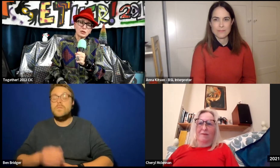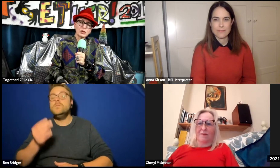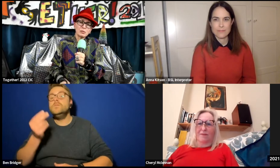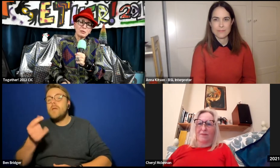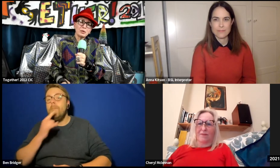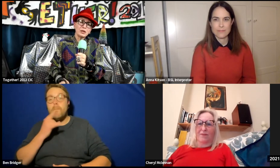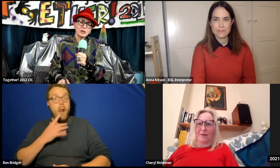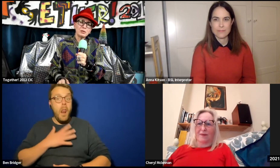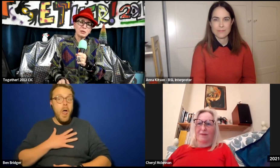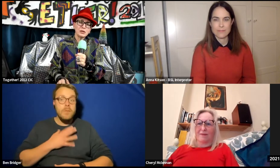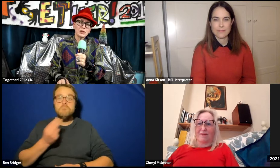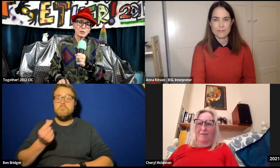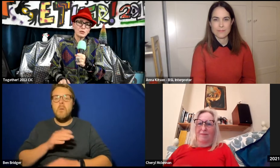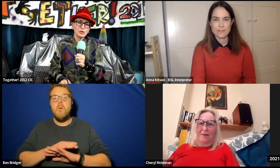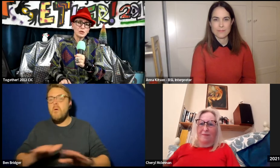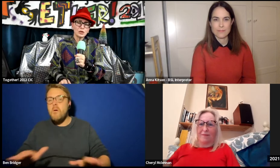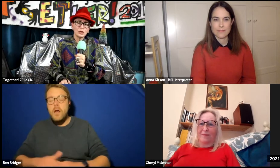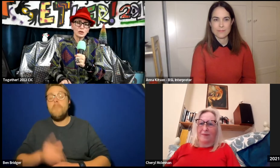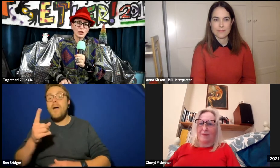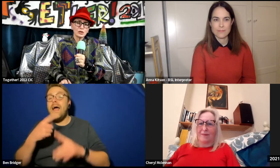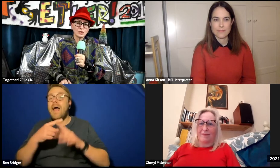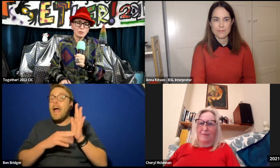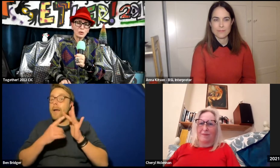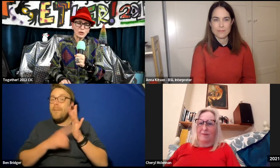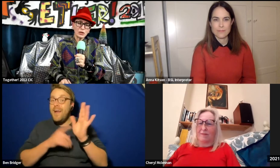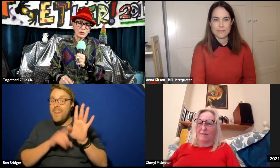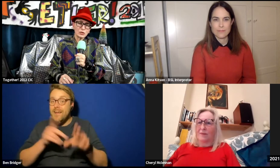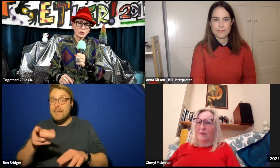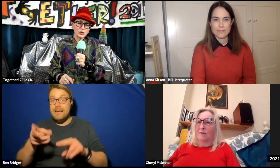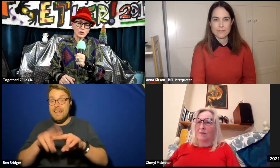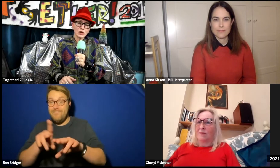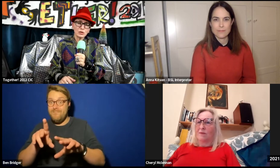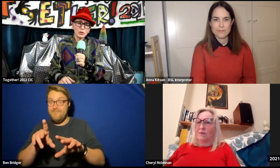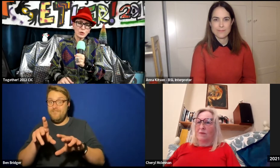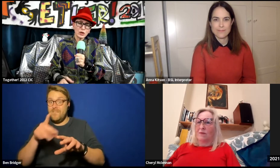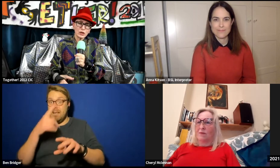Emily in the meantime if you can take the spotlight of Cheryl and